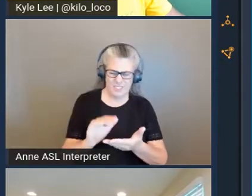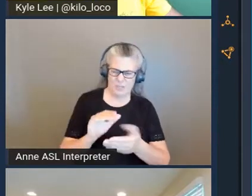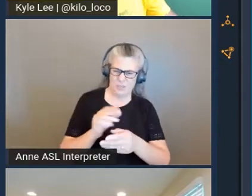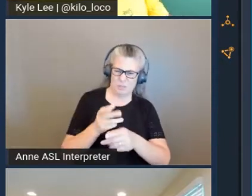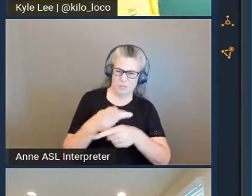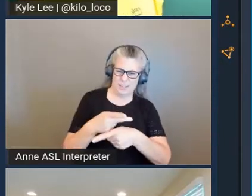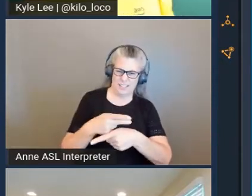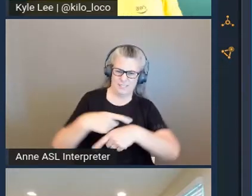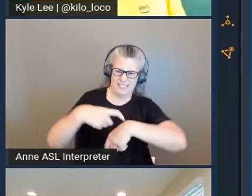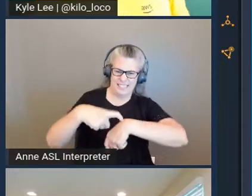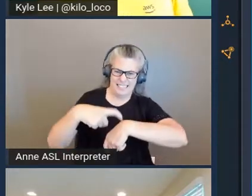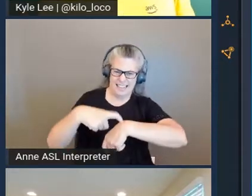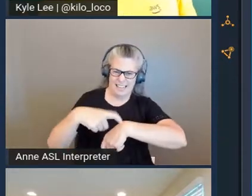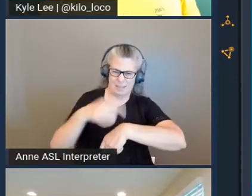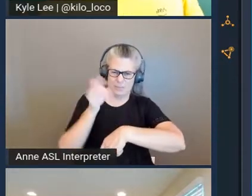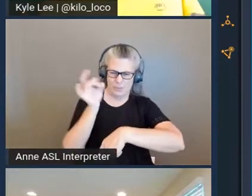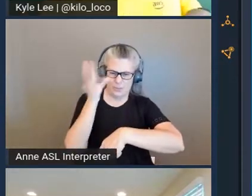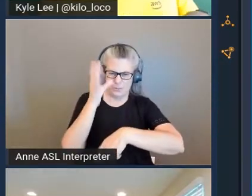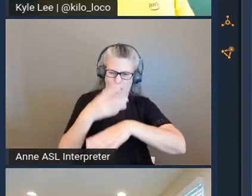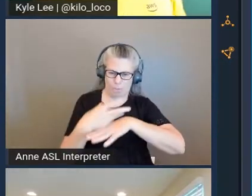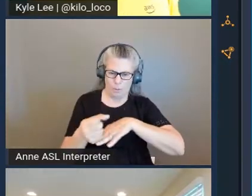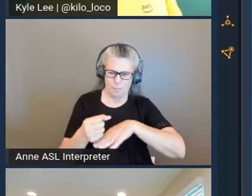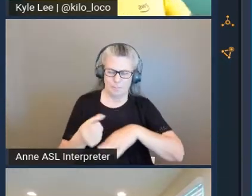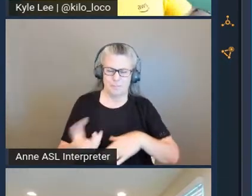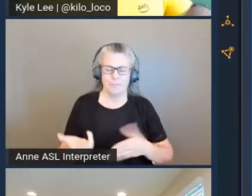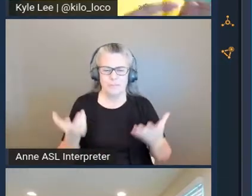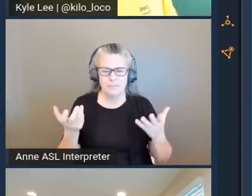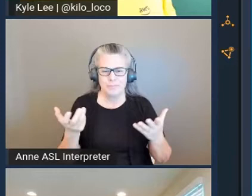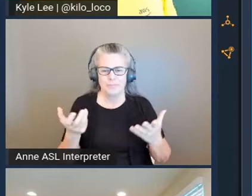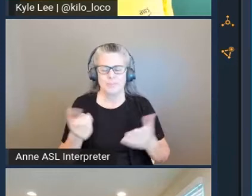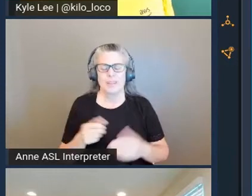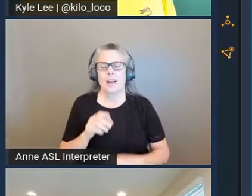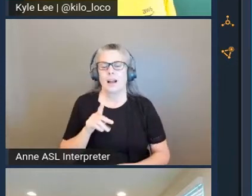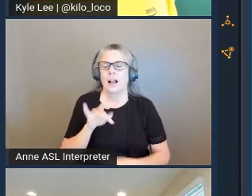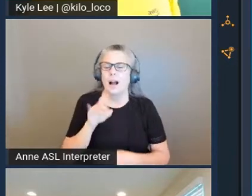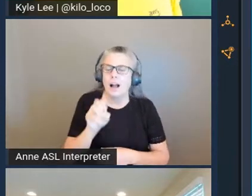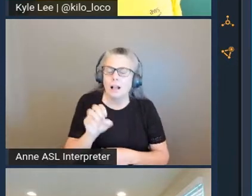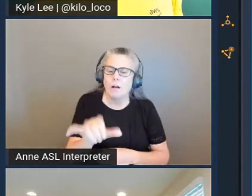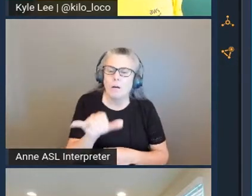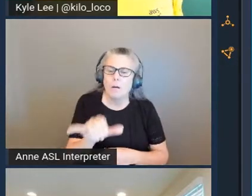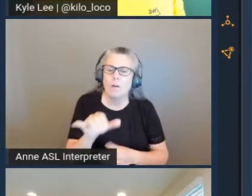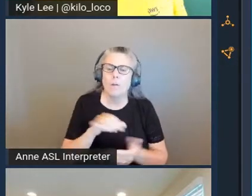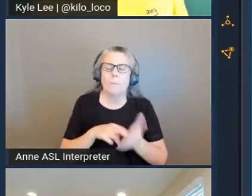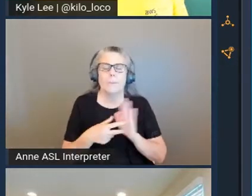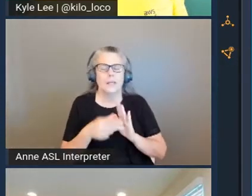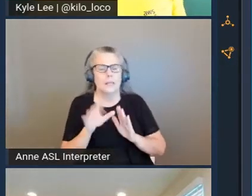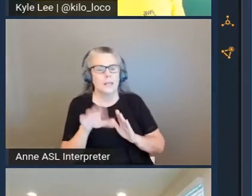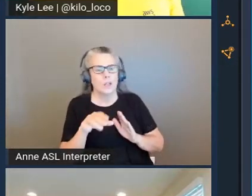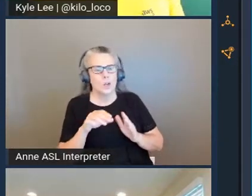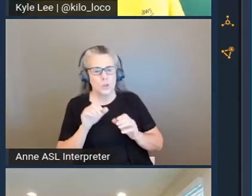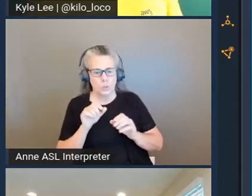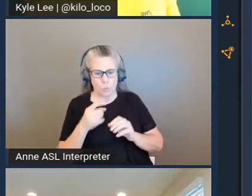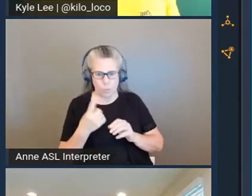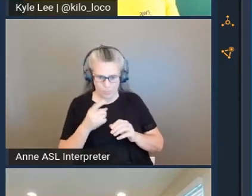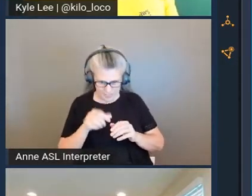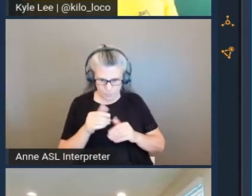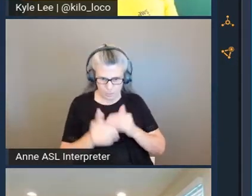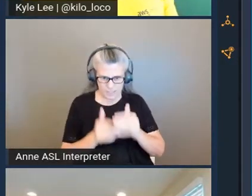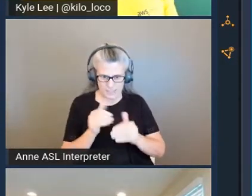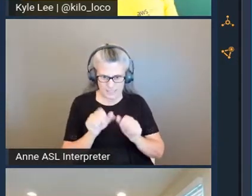So you're saying essentially like, they're there, this process could either be done by a individual or a team,